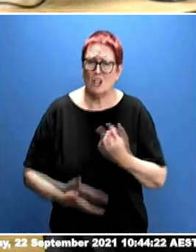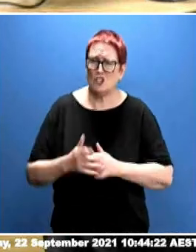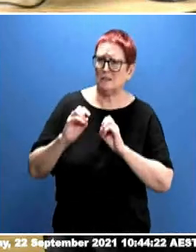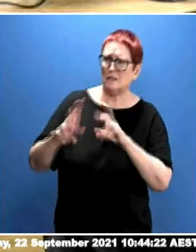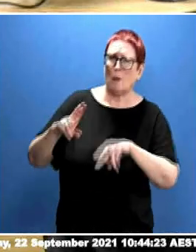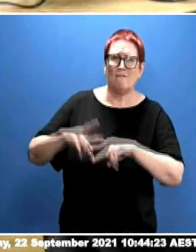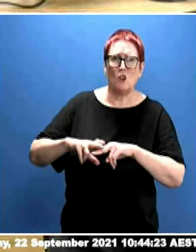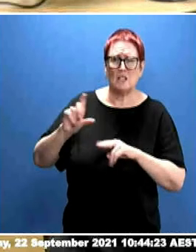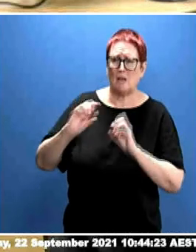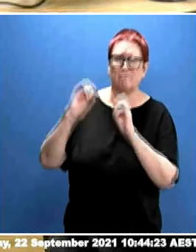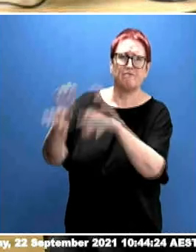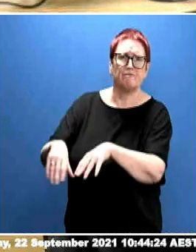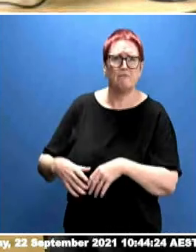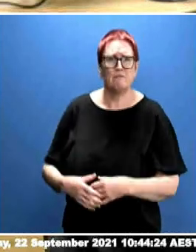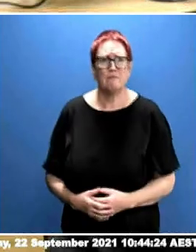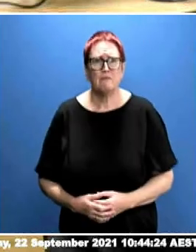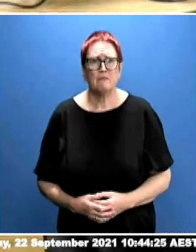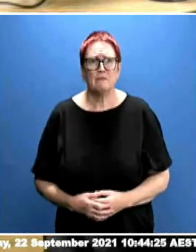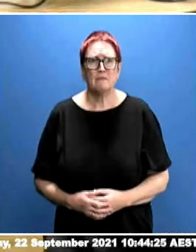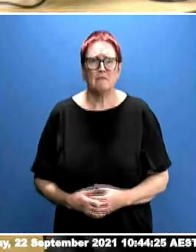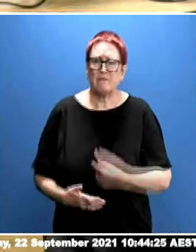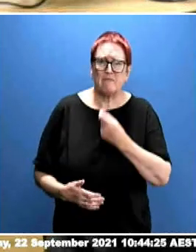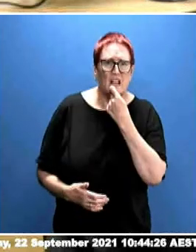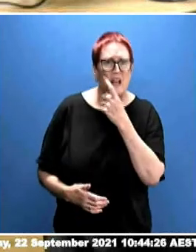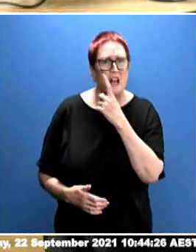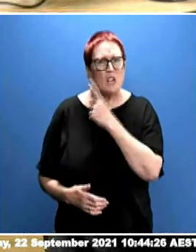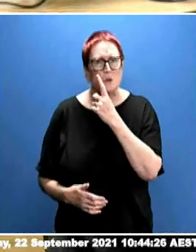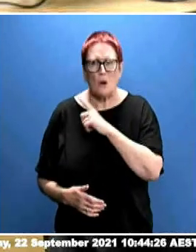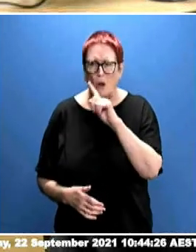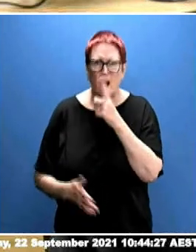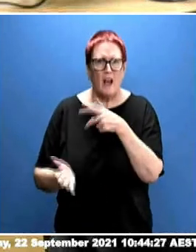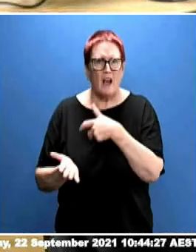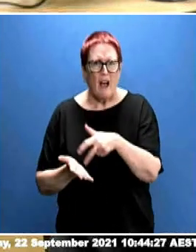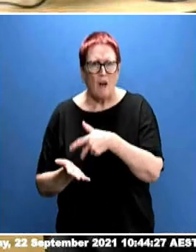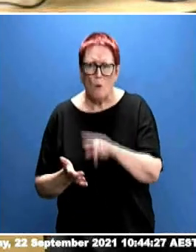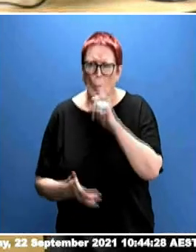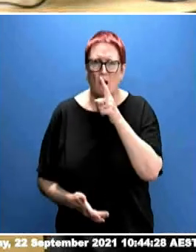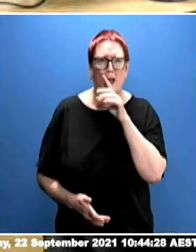foster carers as a little girl that couldn't walk or talk and they didn't